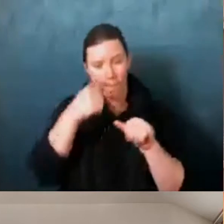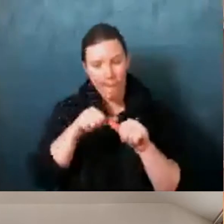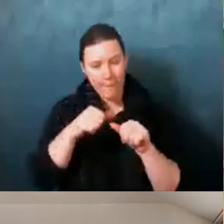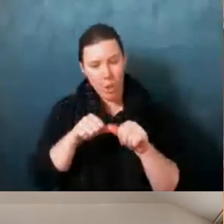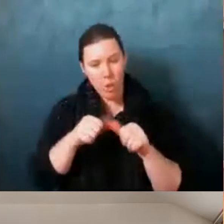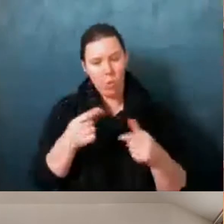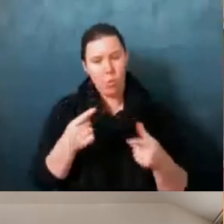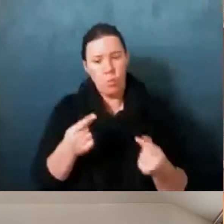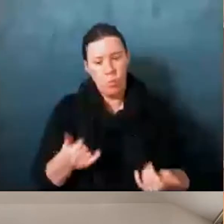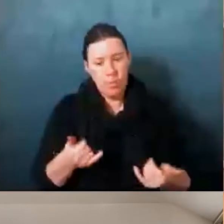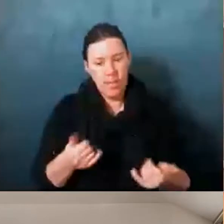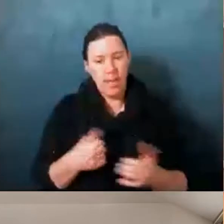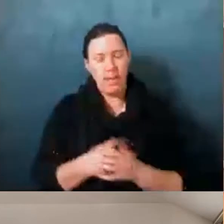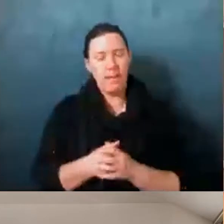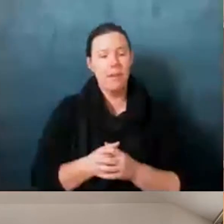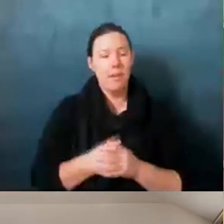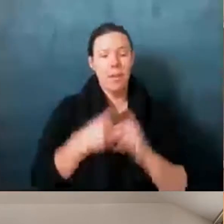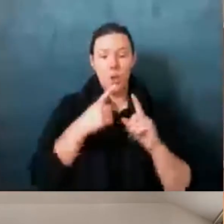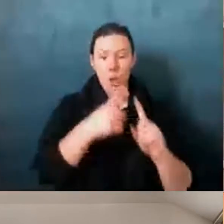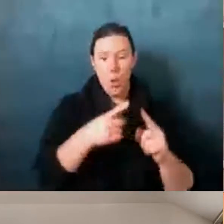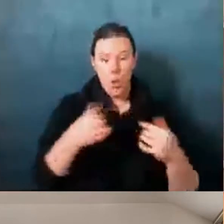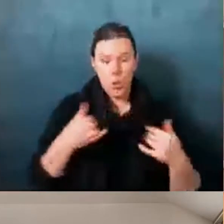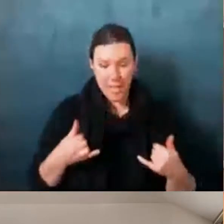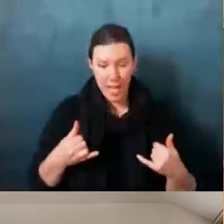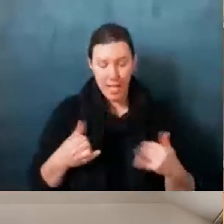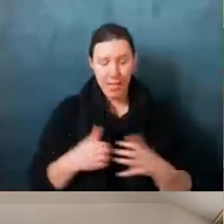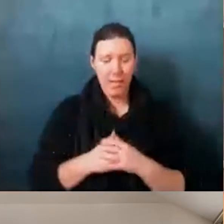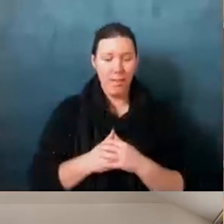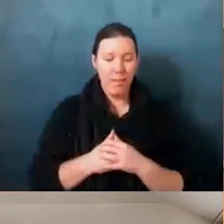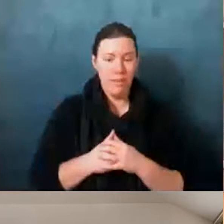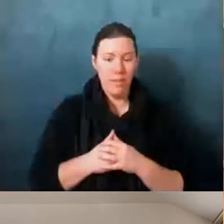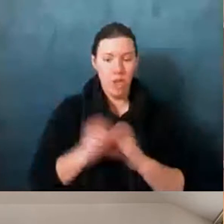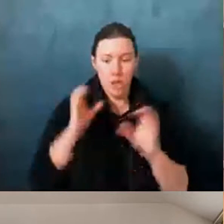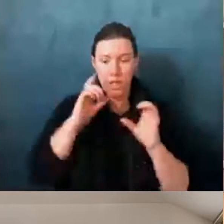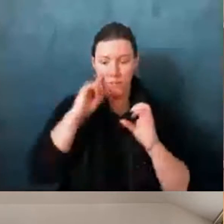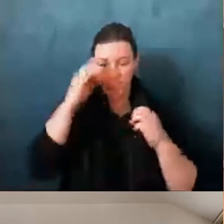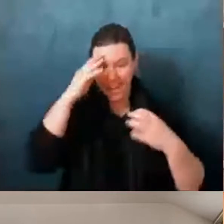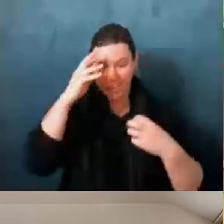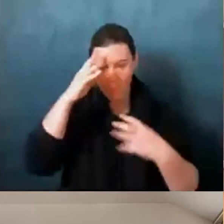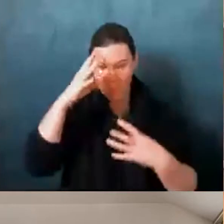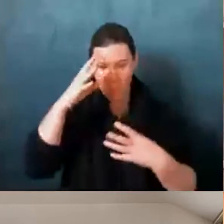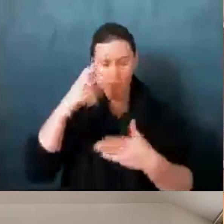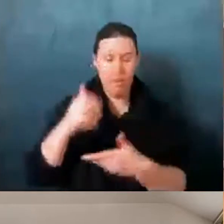We're looking for information as we begin the process to implement the health equity bill,